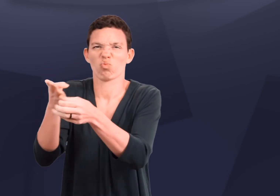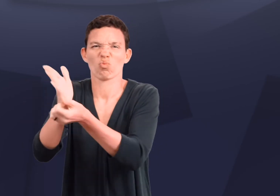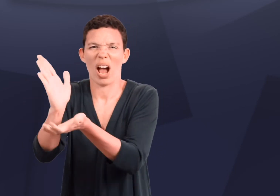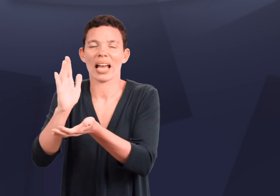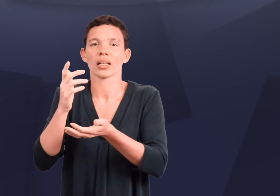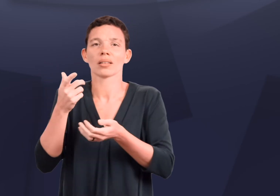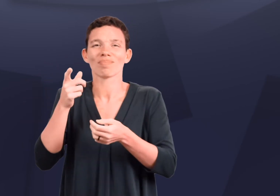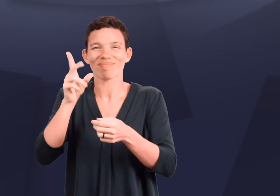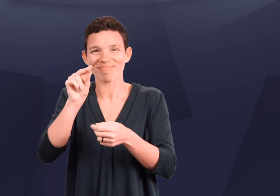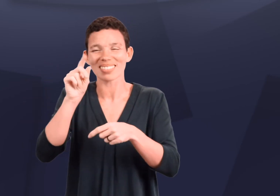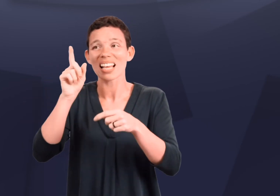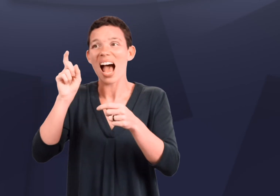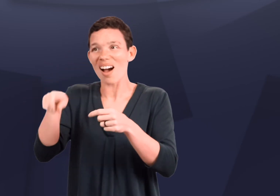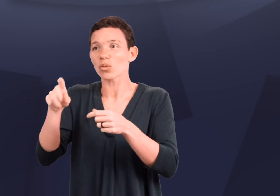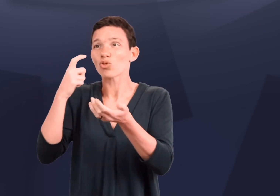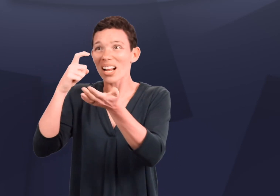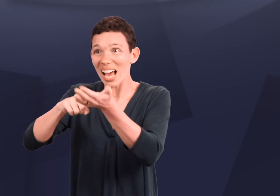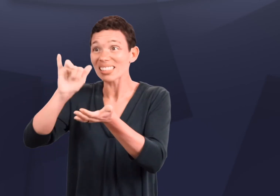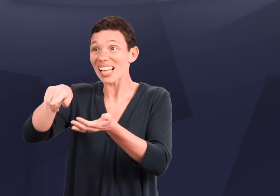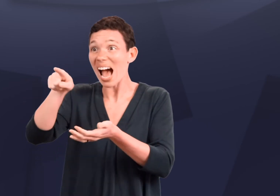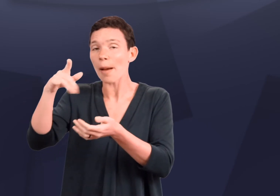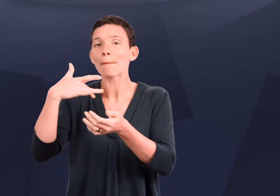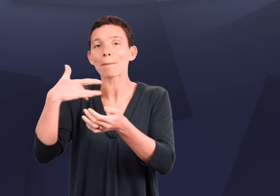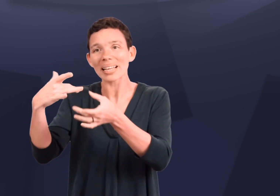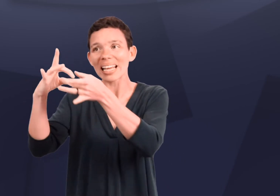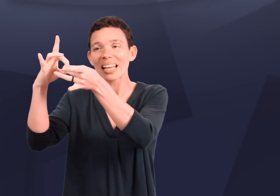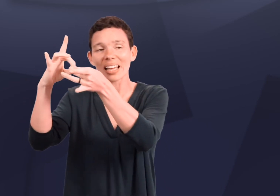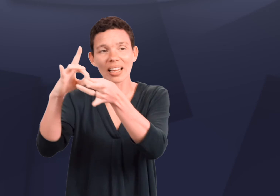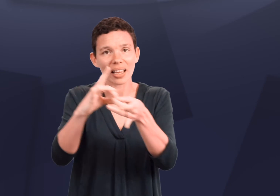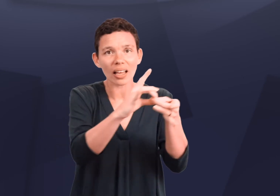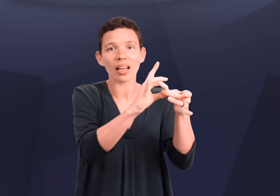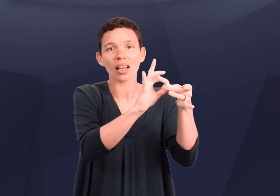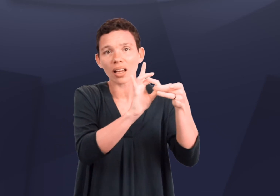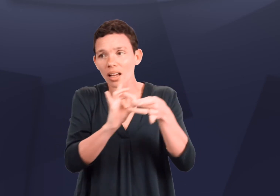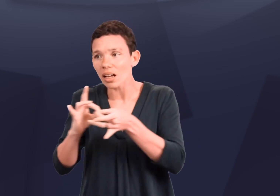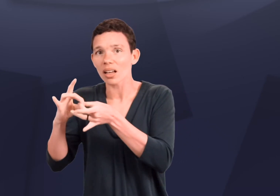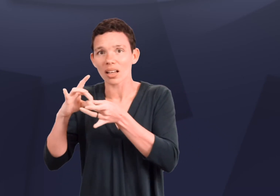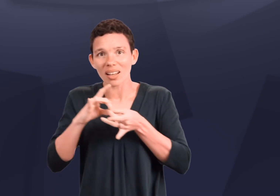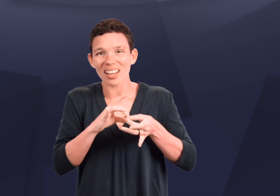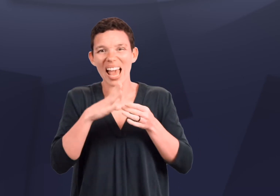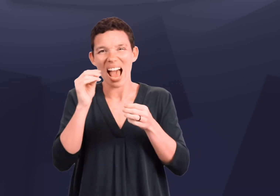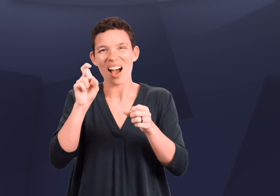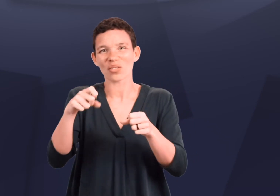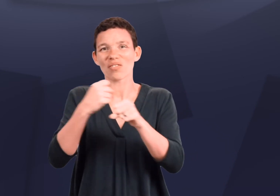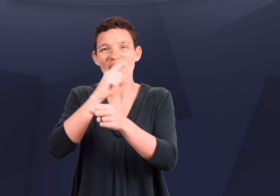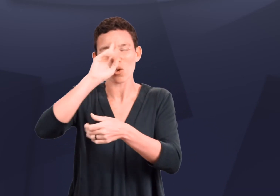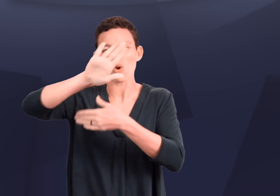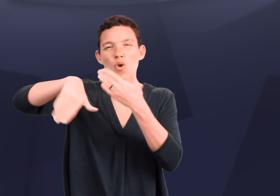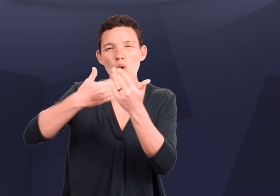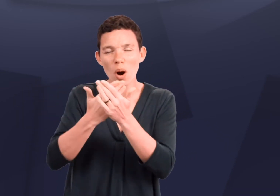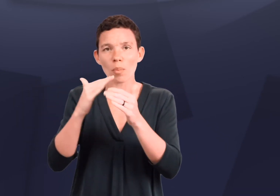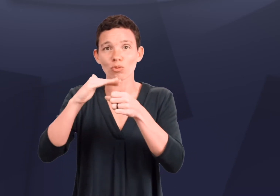or LGBTQIA, you can't compare their oppressions and just fight for one group.